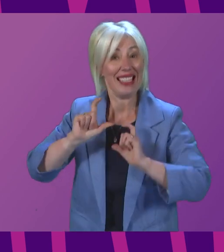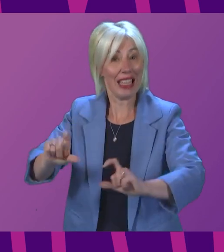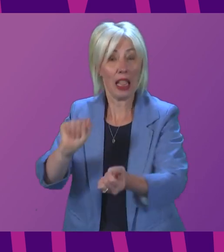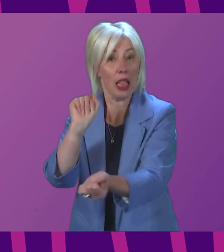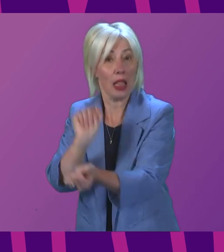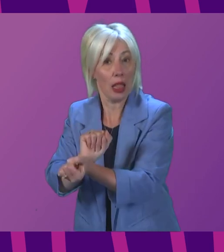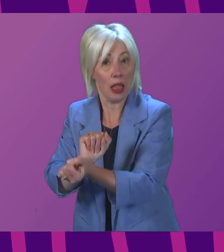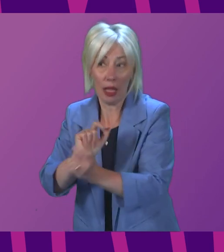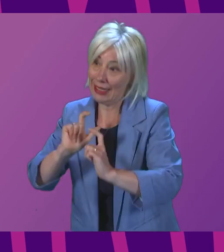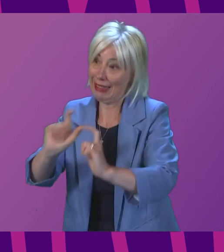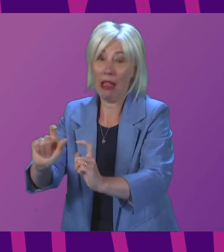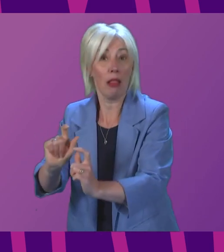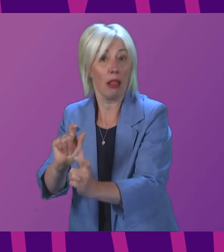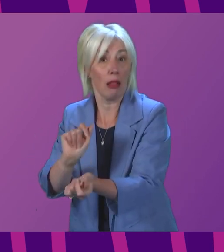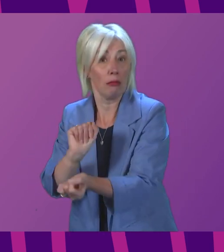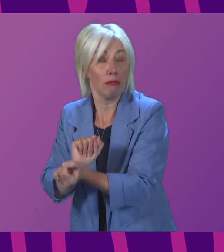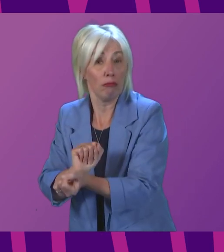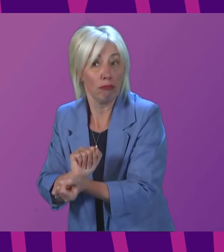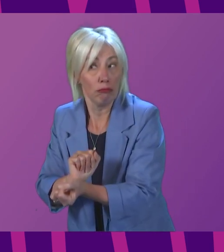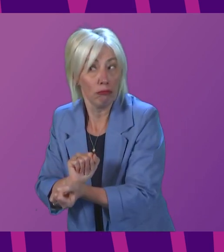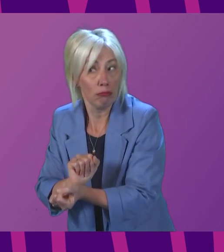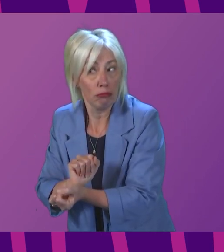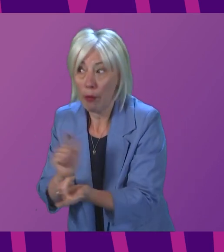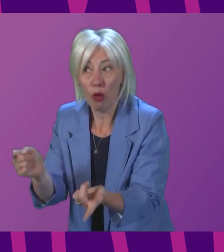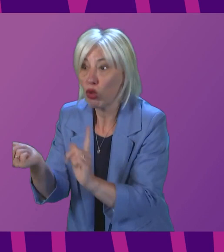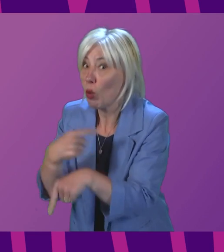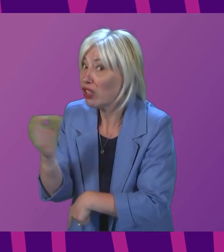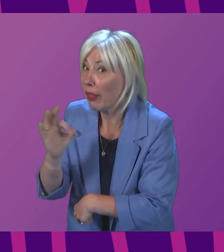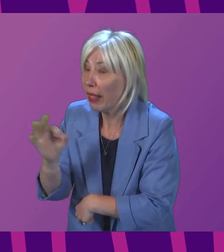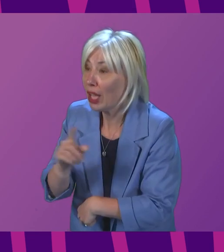jail, in custody. However, there has been no response at all to that, because it does not fit the narrative